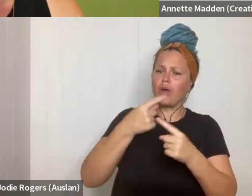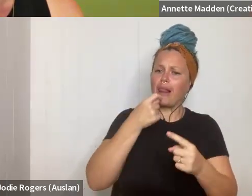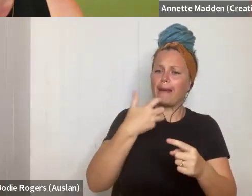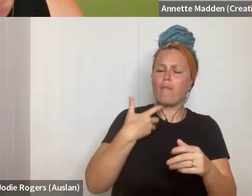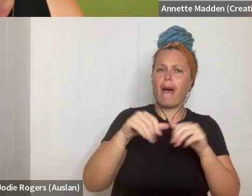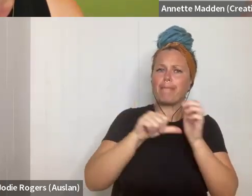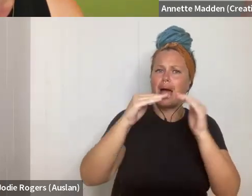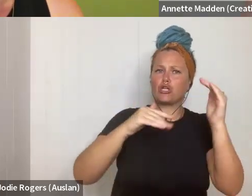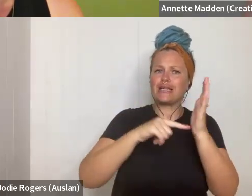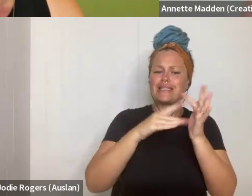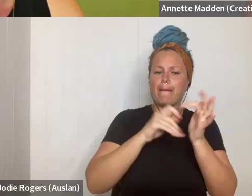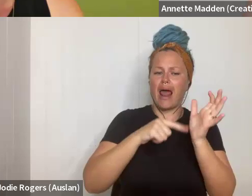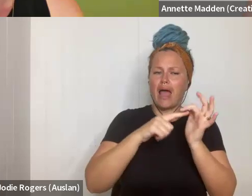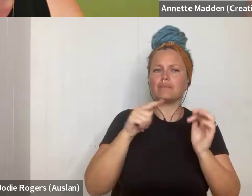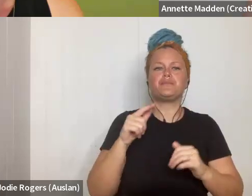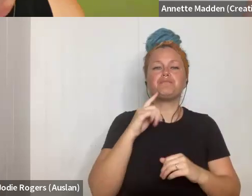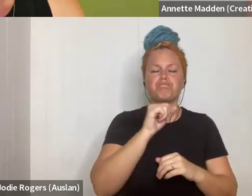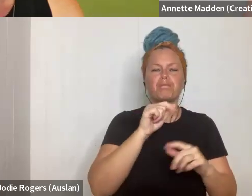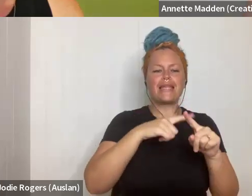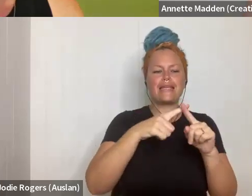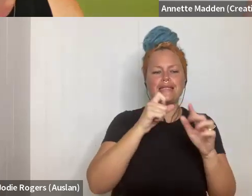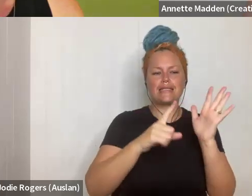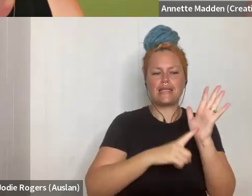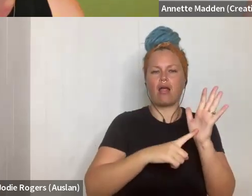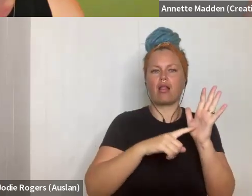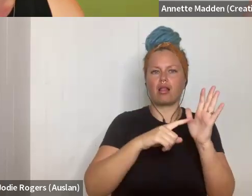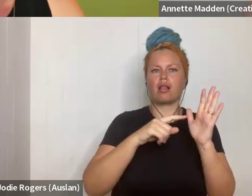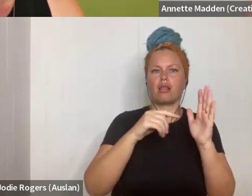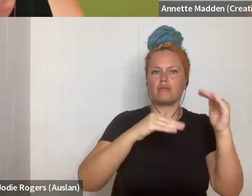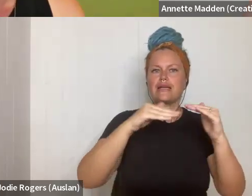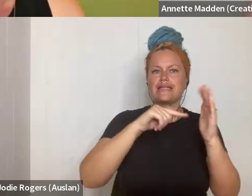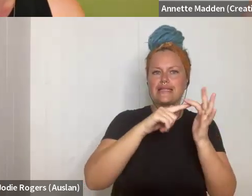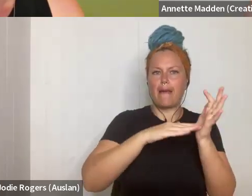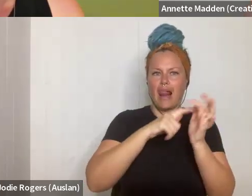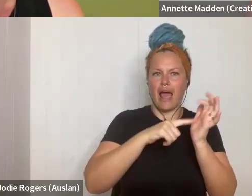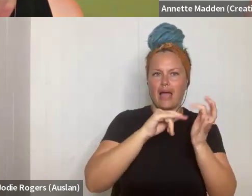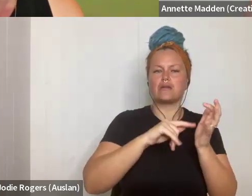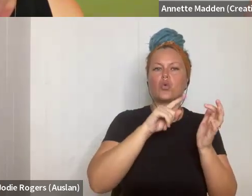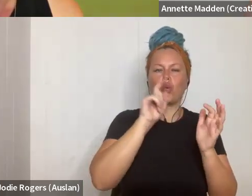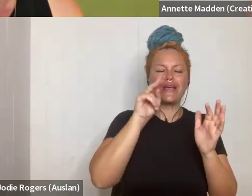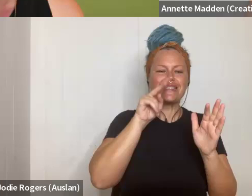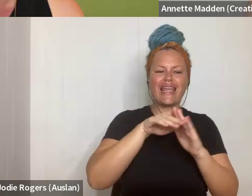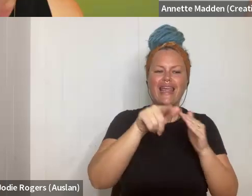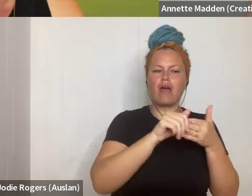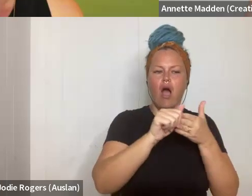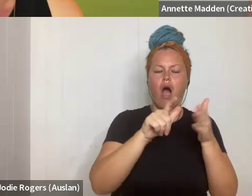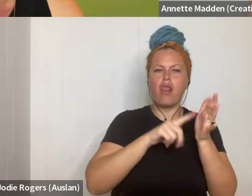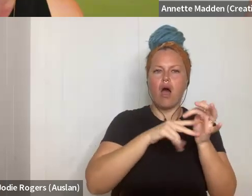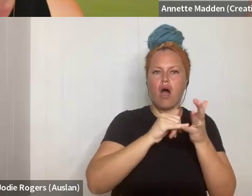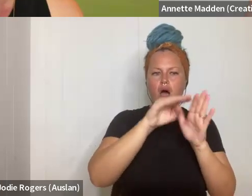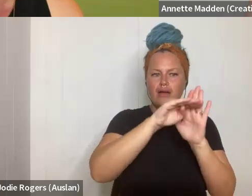giving you a good sense of how to approach that document. It's also worth noting, that unlike many of our other project